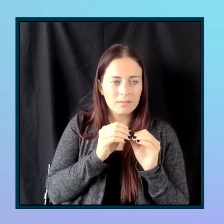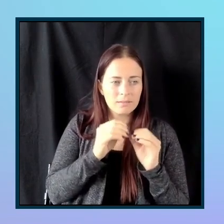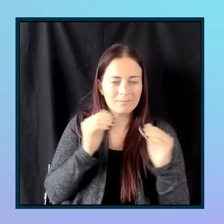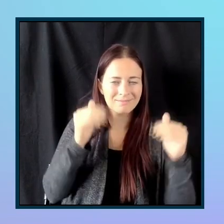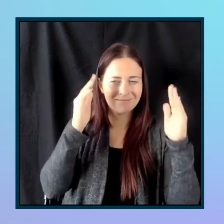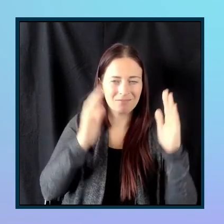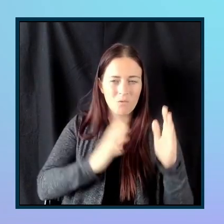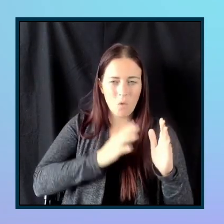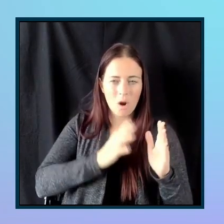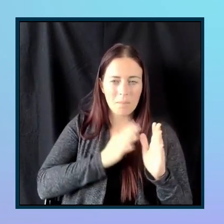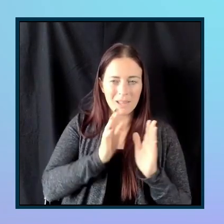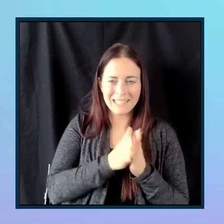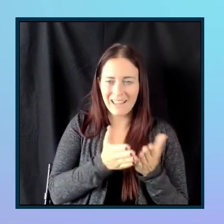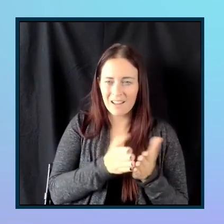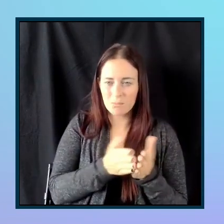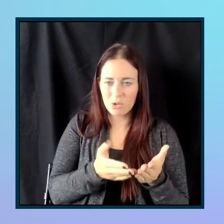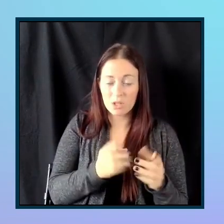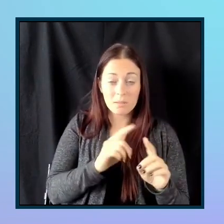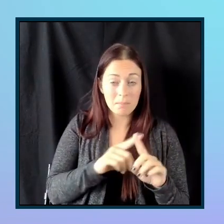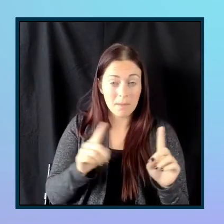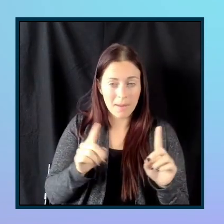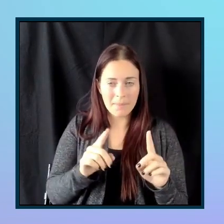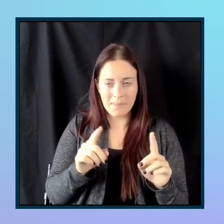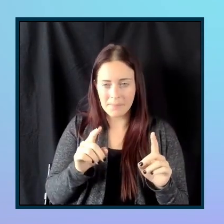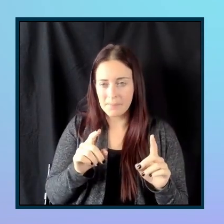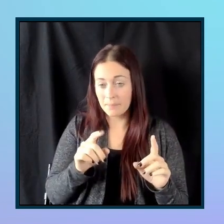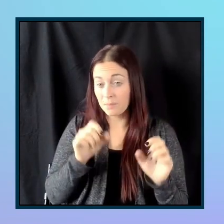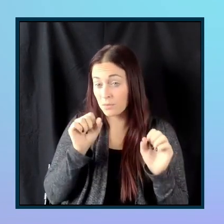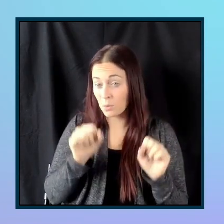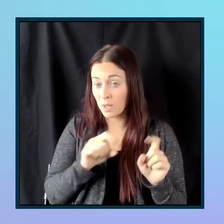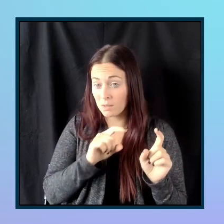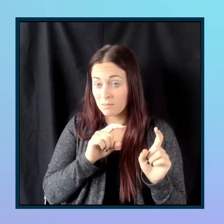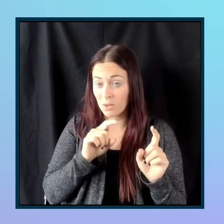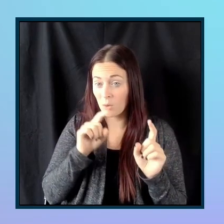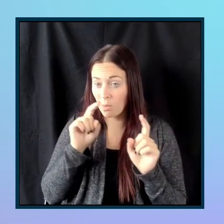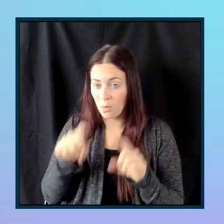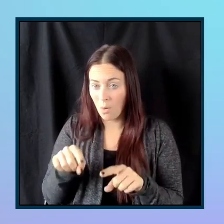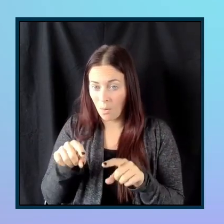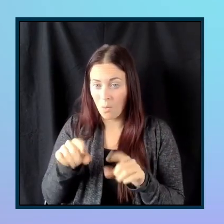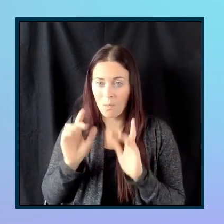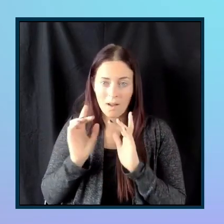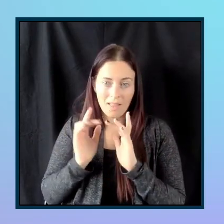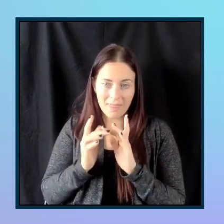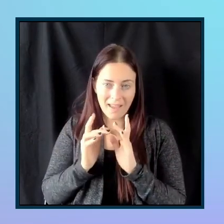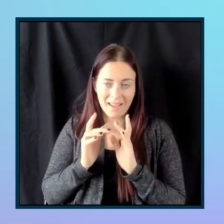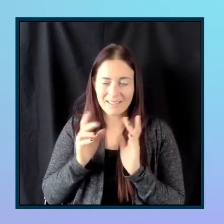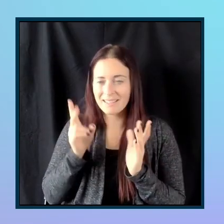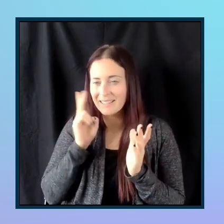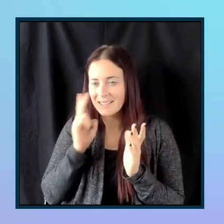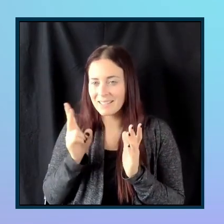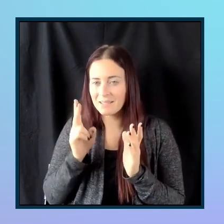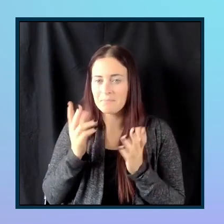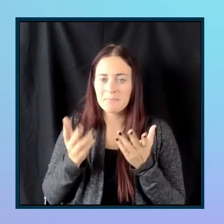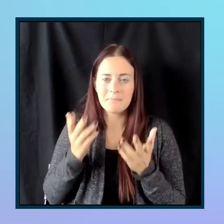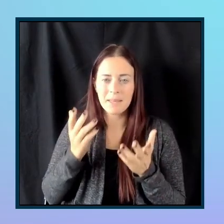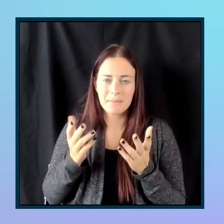but feel free to go on Amazon and, you know, or wherever you get books and take a look. What I would say for me personally,